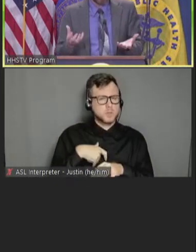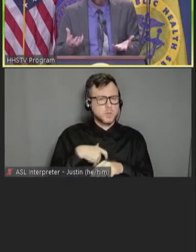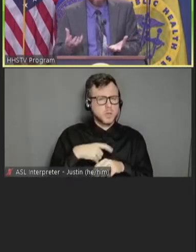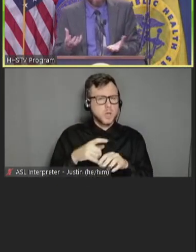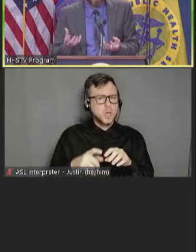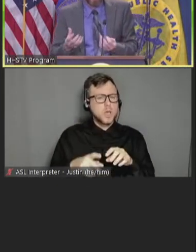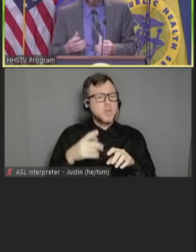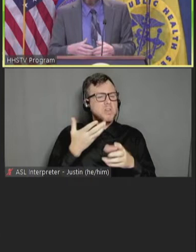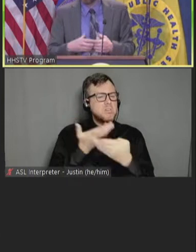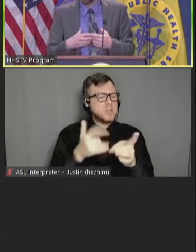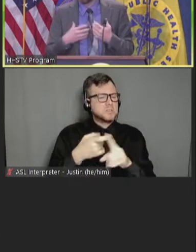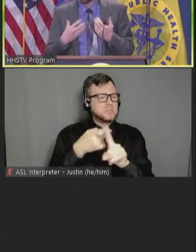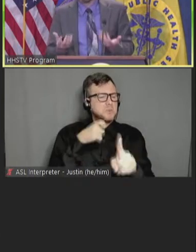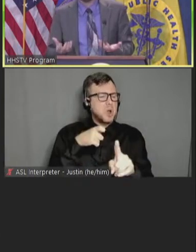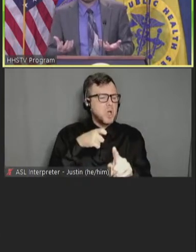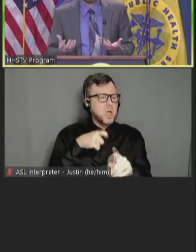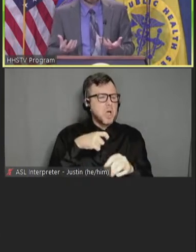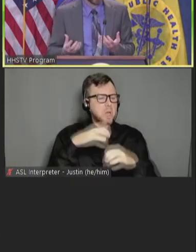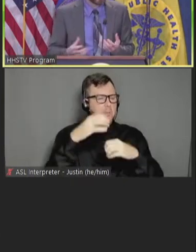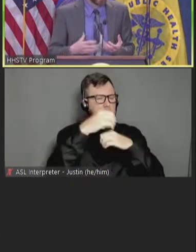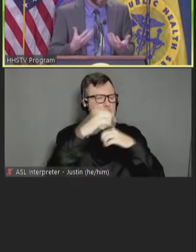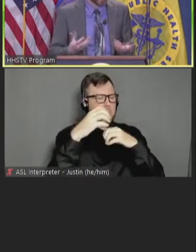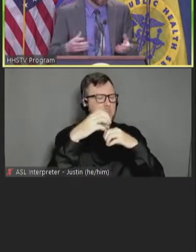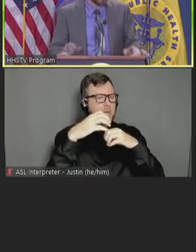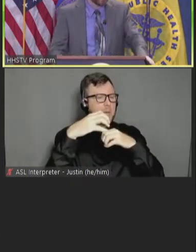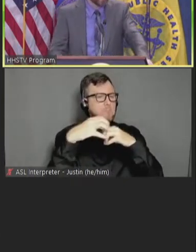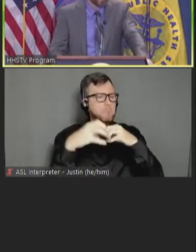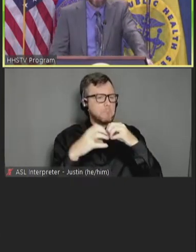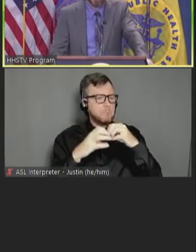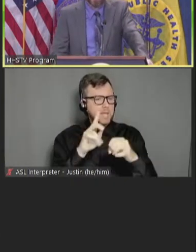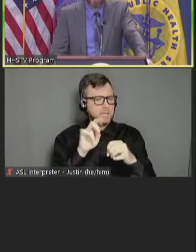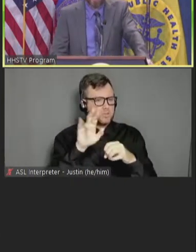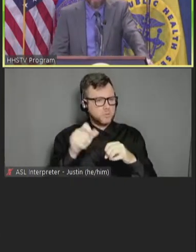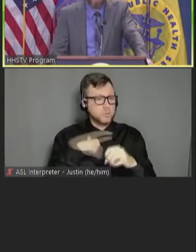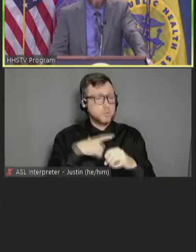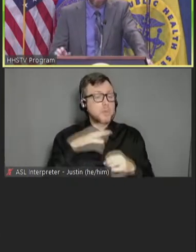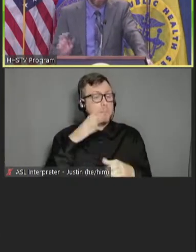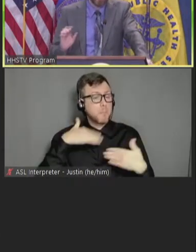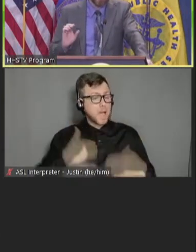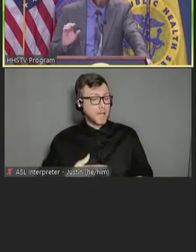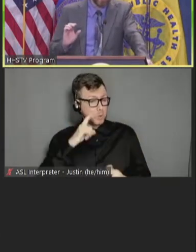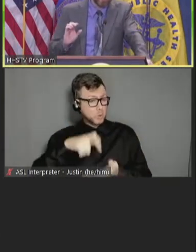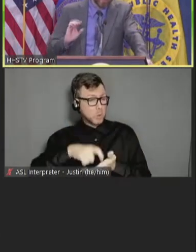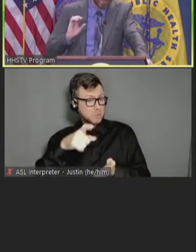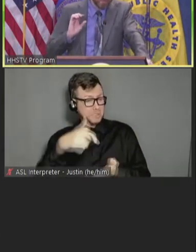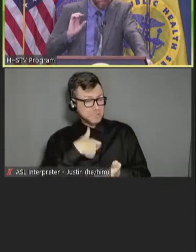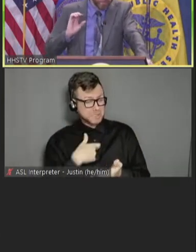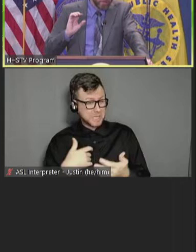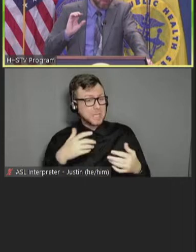bacteria. The body sees that as an active bacterial infection. So, what we can do is